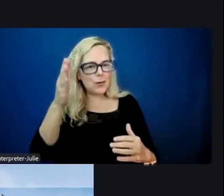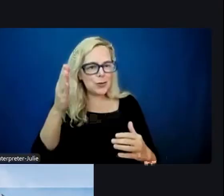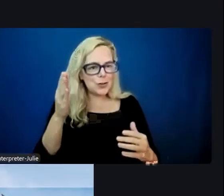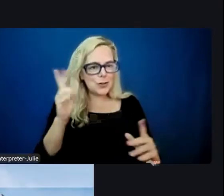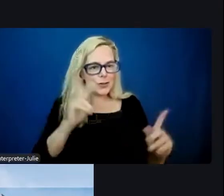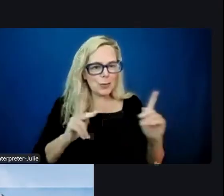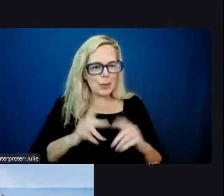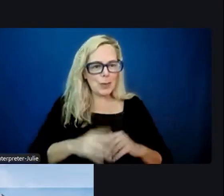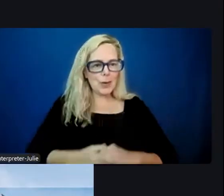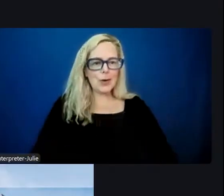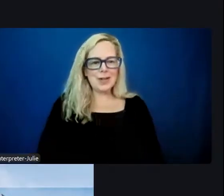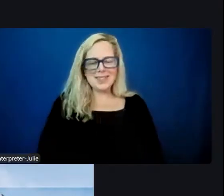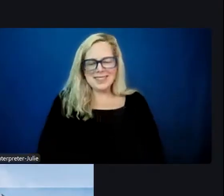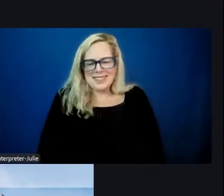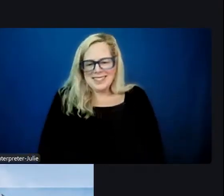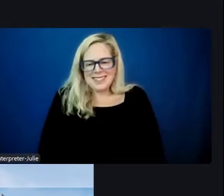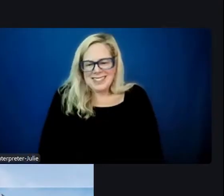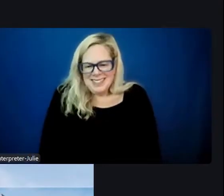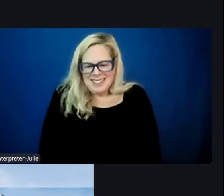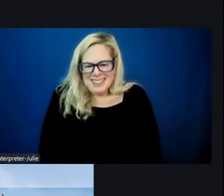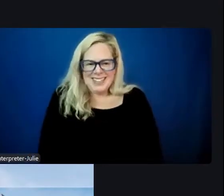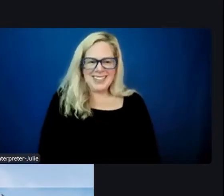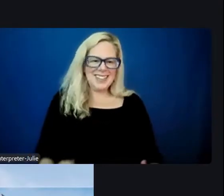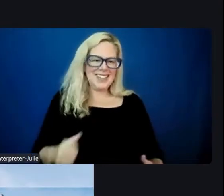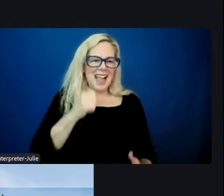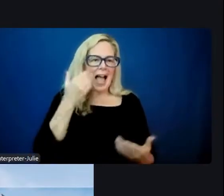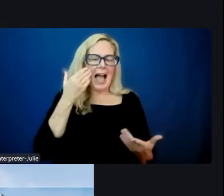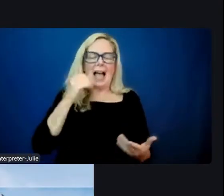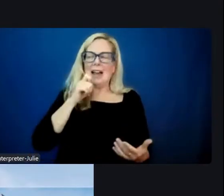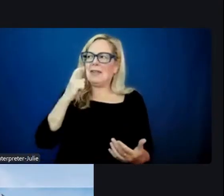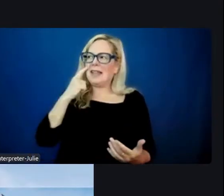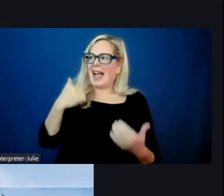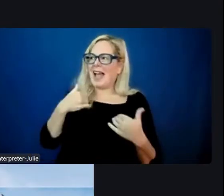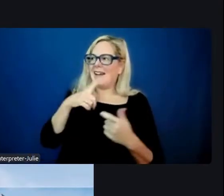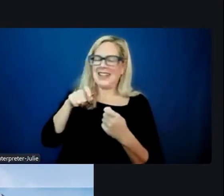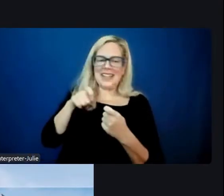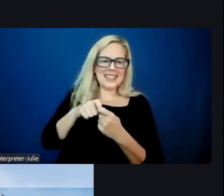I don't know that I have the exact answer, but that's one way that we look at it.